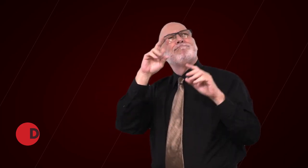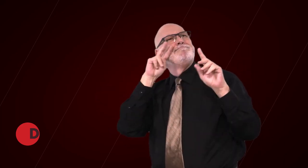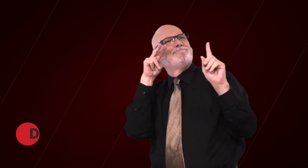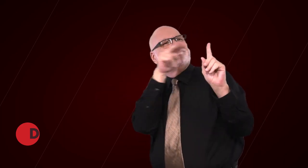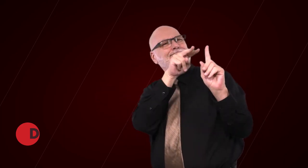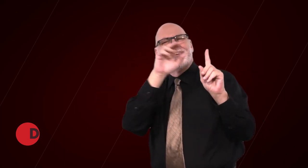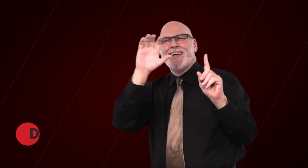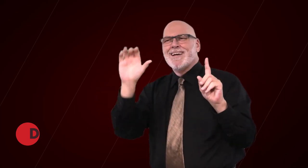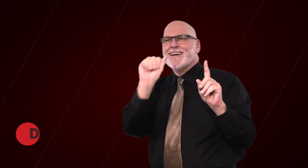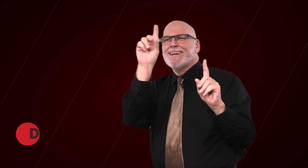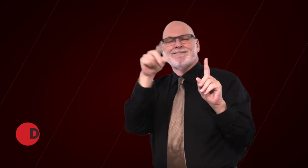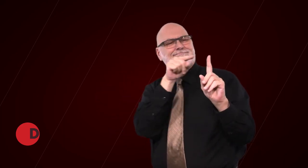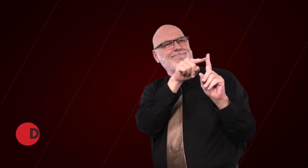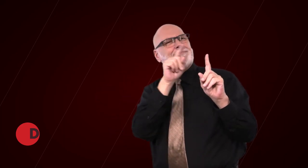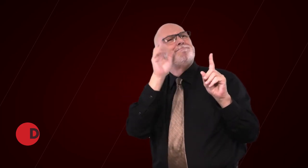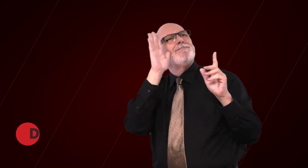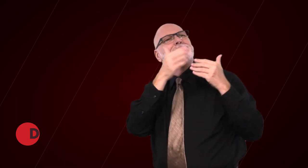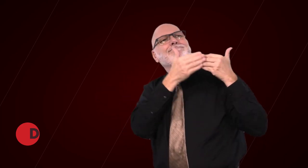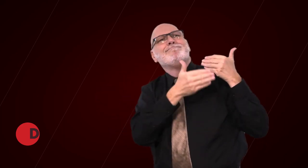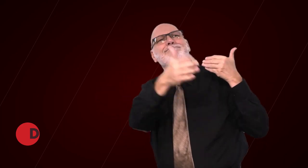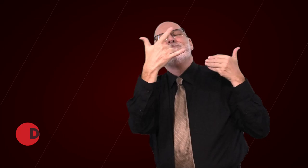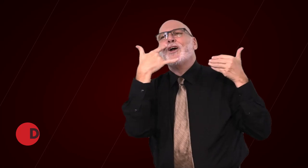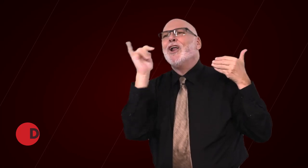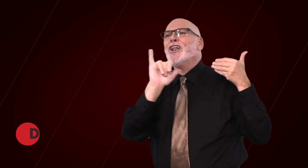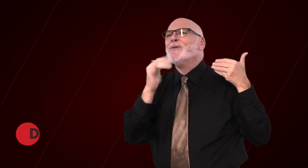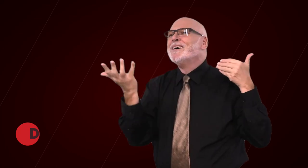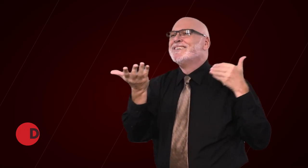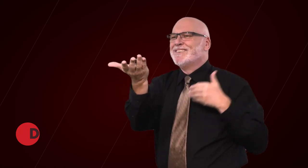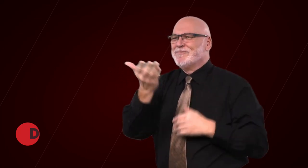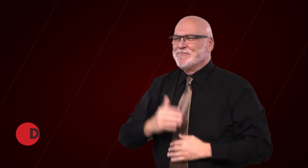What would you like CAD to be?